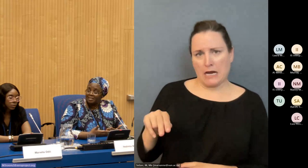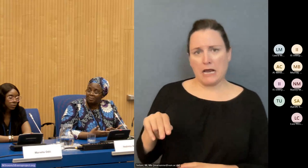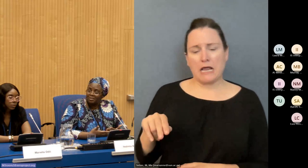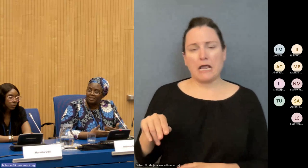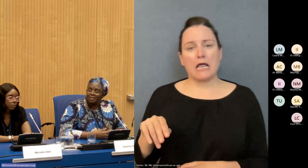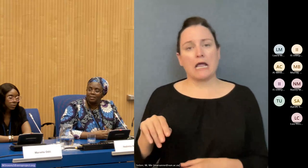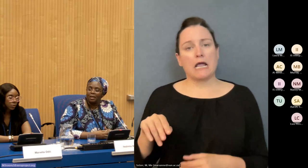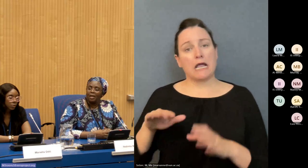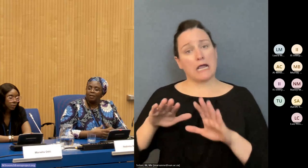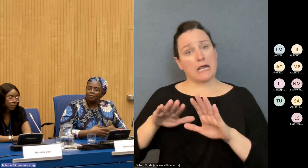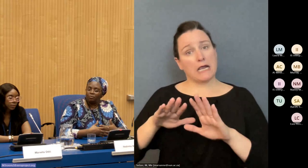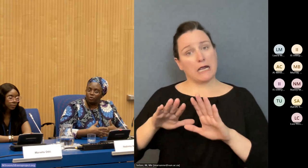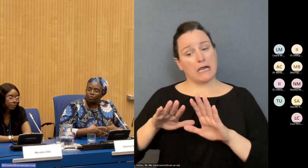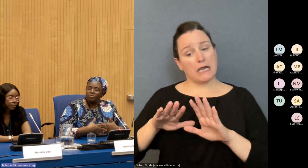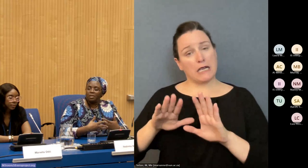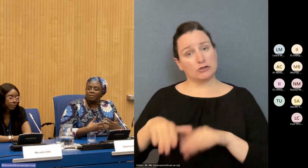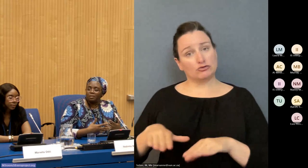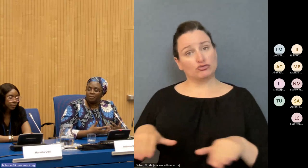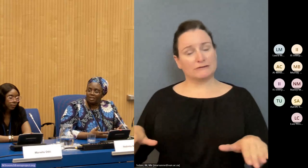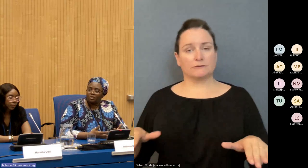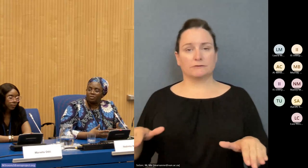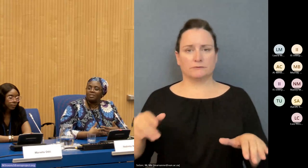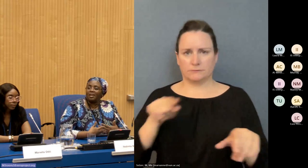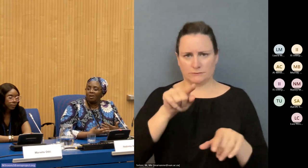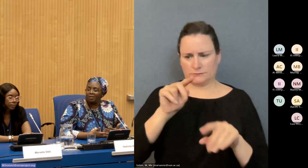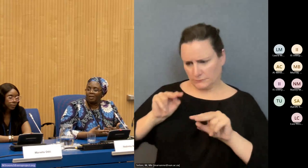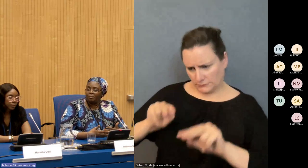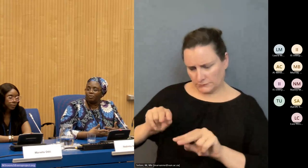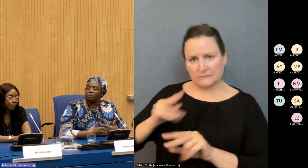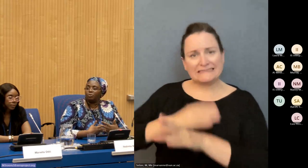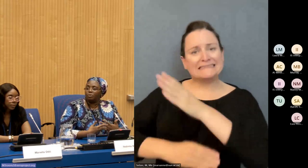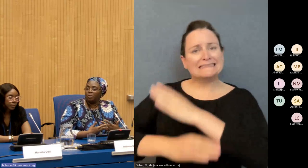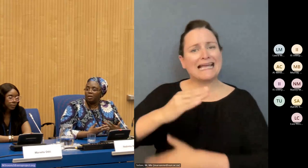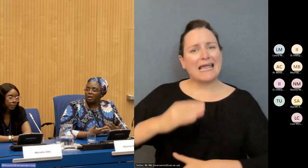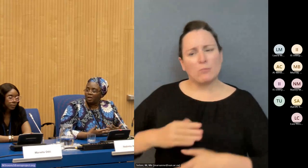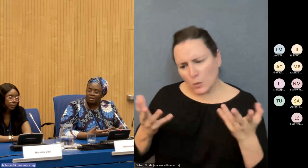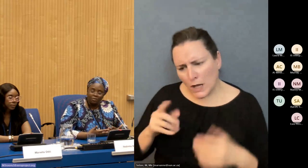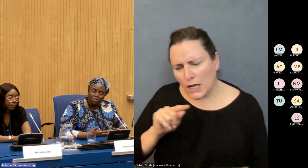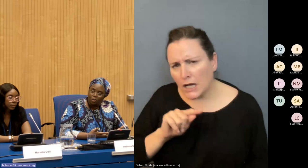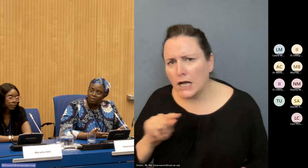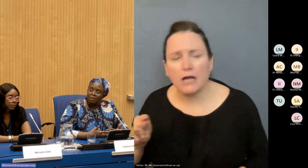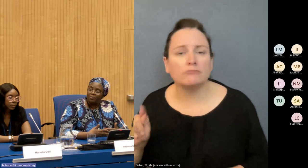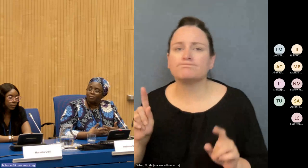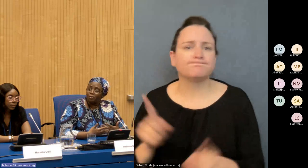disabilities. Through these sessions they are able to either talk about them,